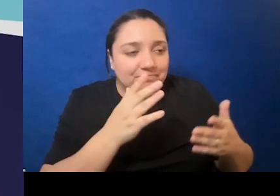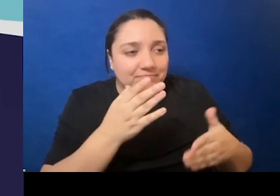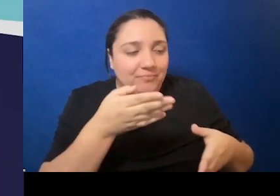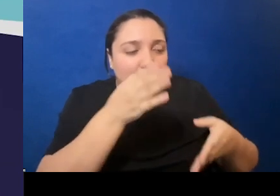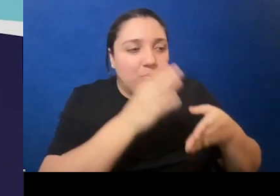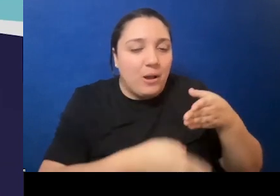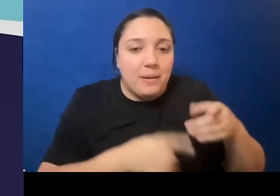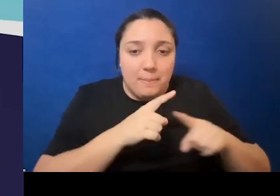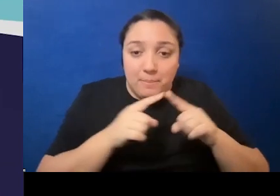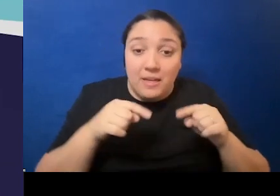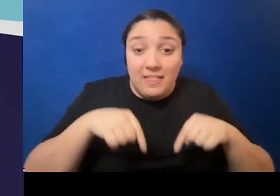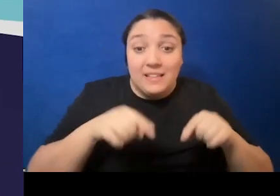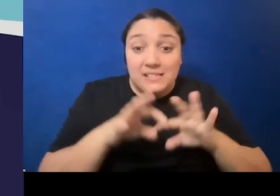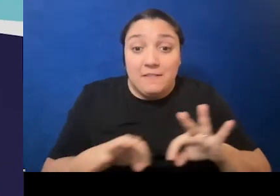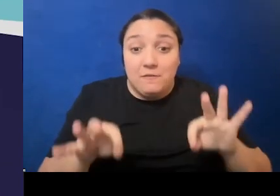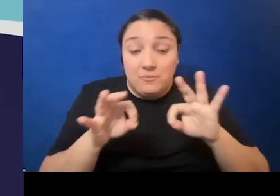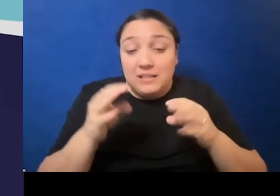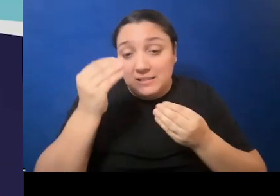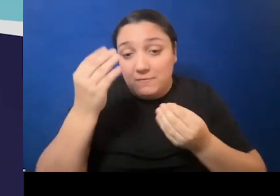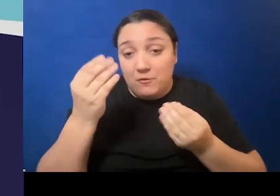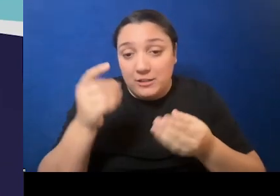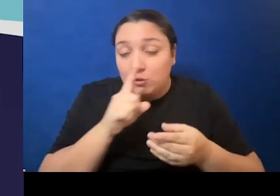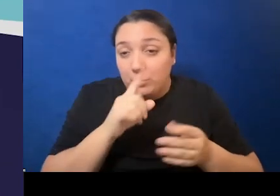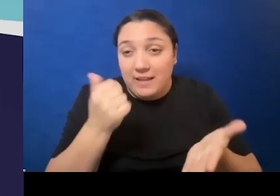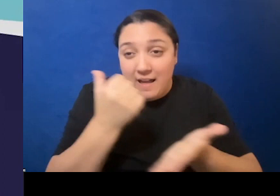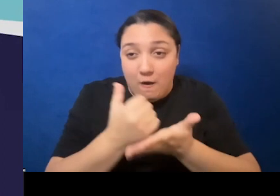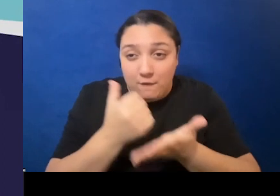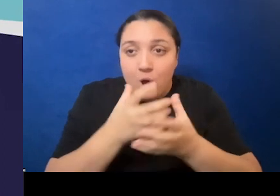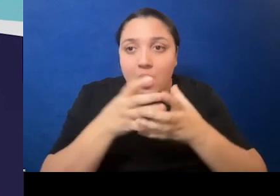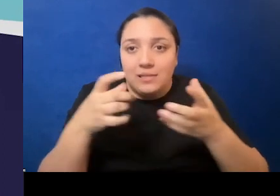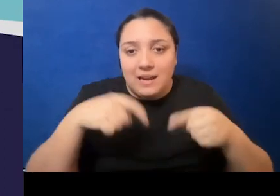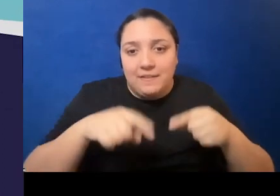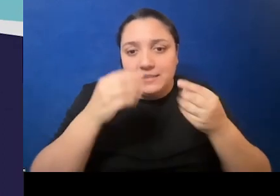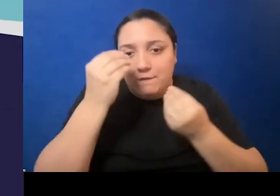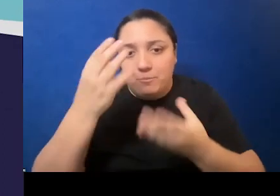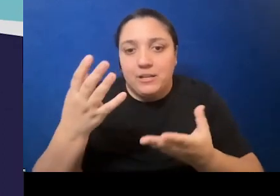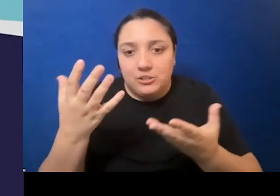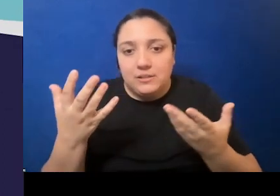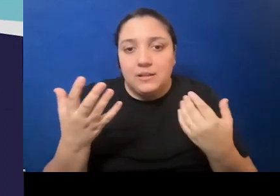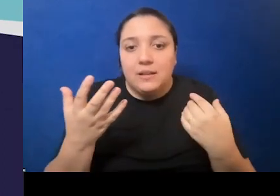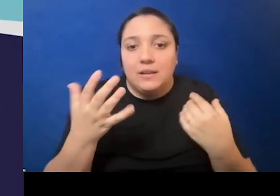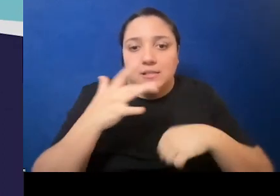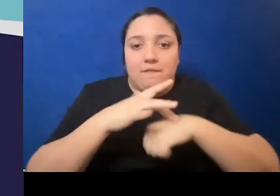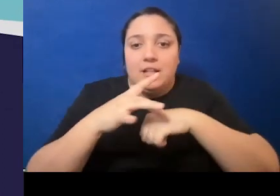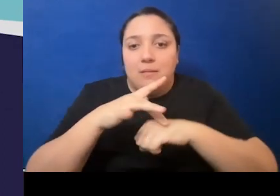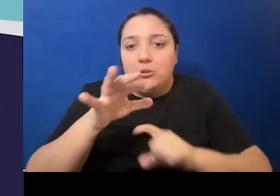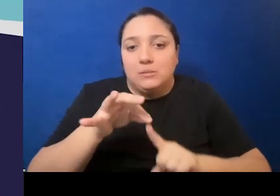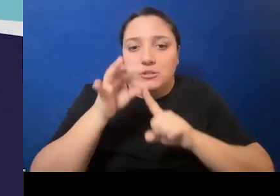THAT WAS A PROMPT. THIS INFORMATION IS VERY HELPFUL. A LOT OF THIS INFORMATION IS